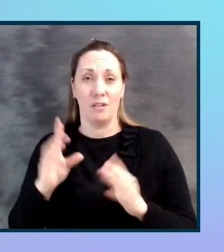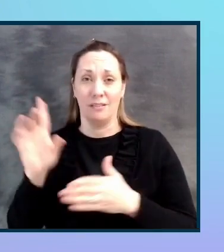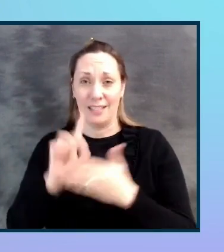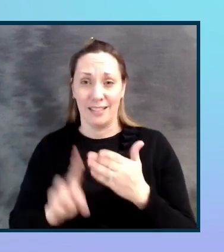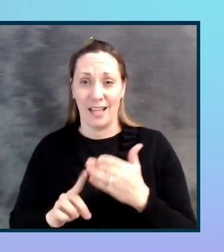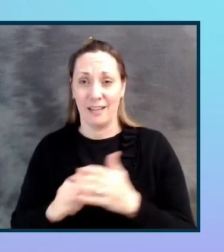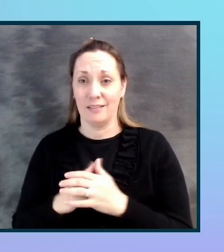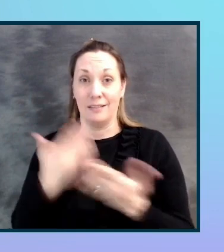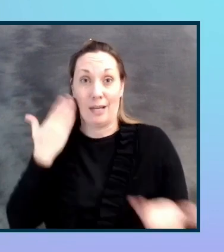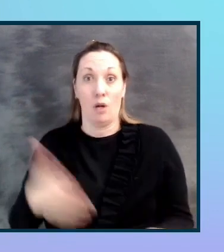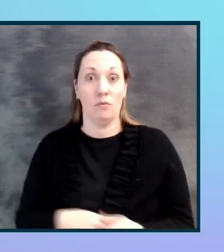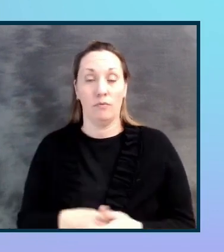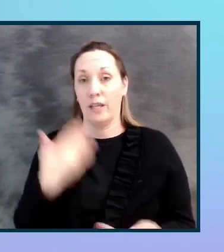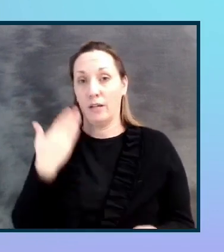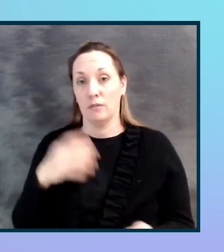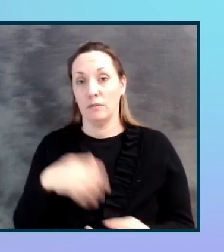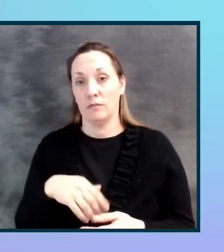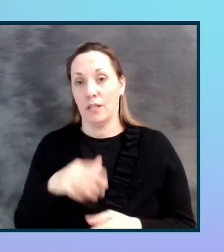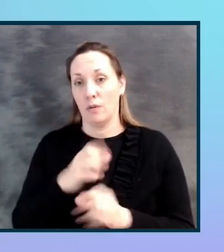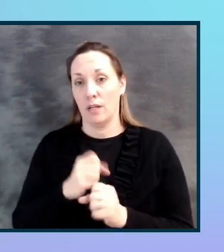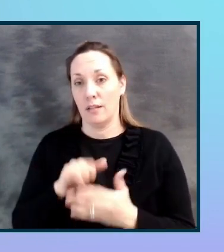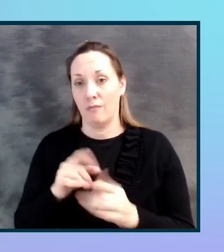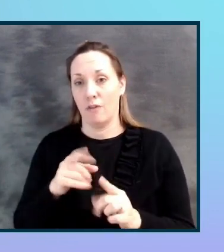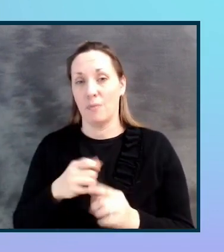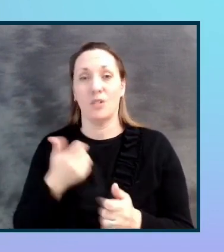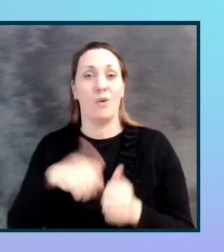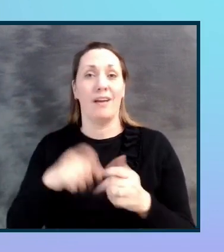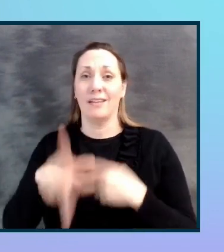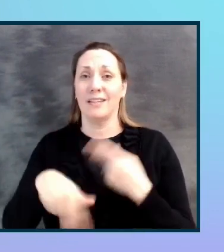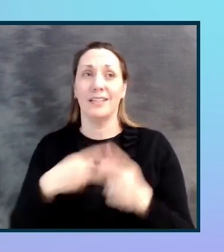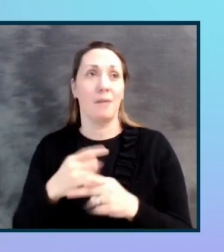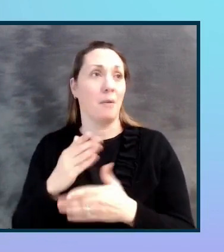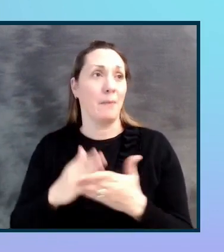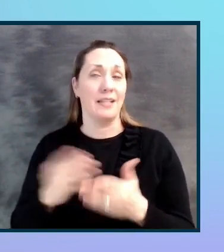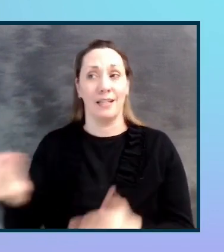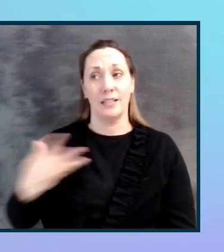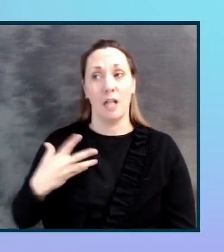'Cause they don't know, right? They don't get that from it. So any types of pieces that can tell me what